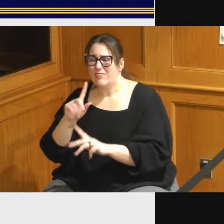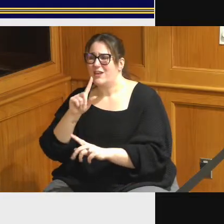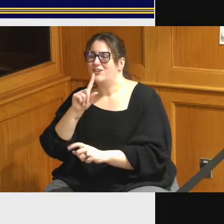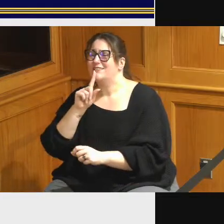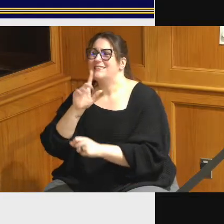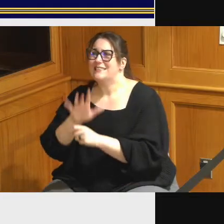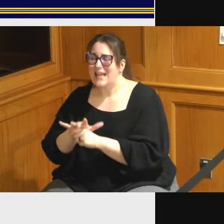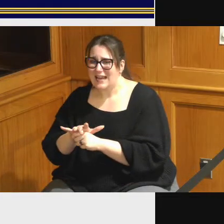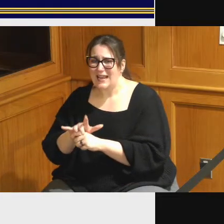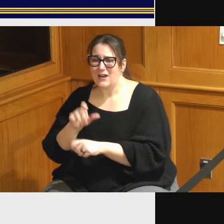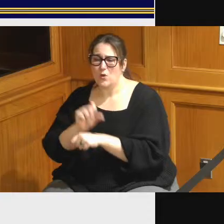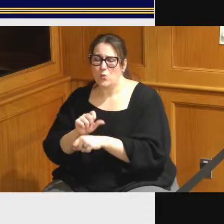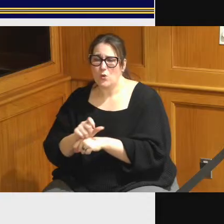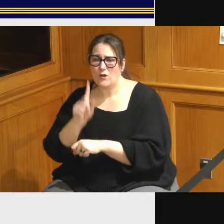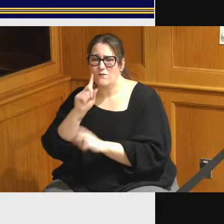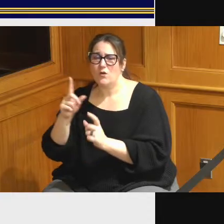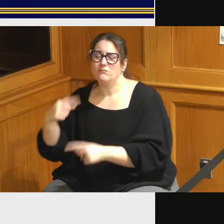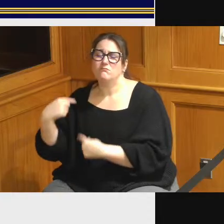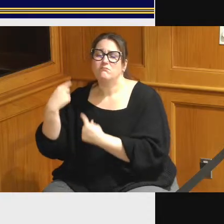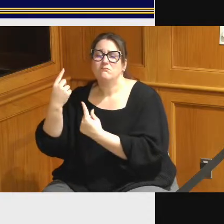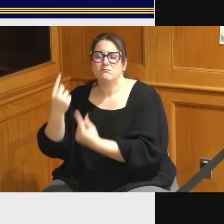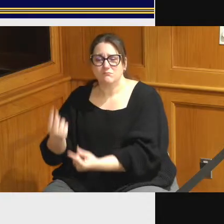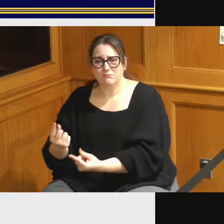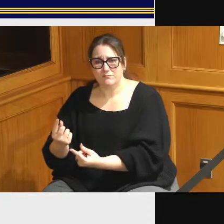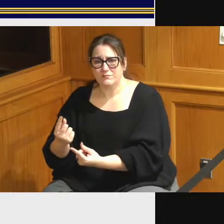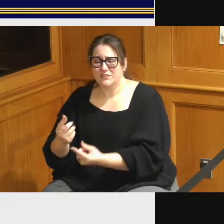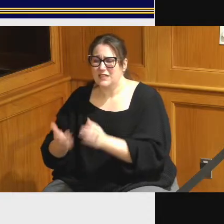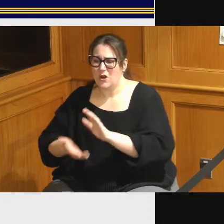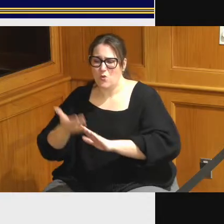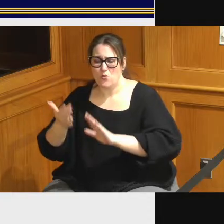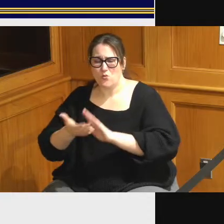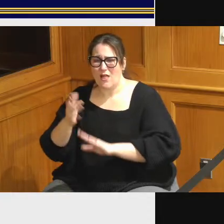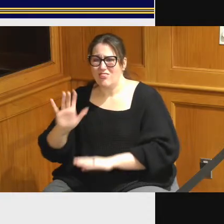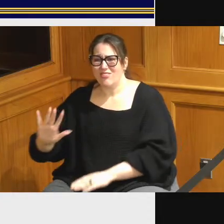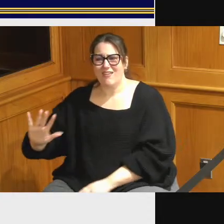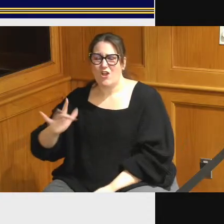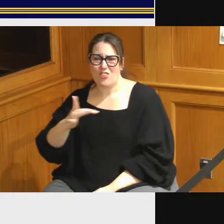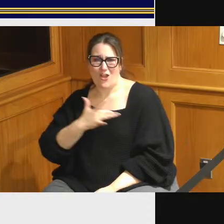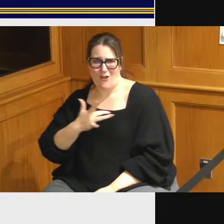have worked there for years. they make this place run. they're the heart of the institution,